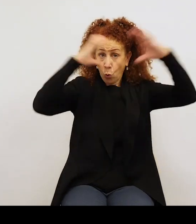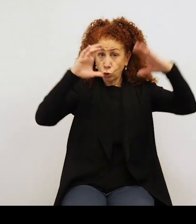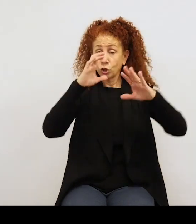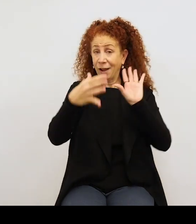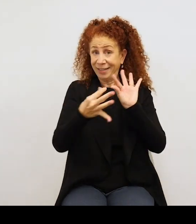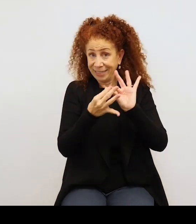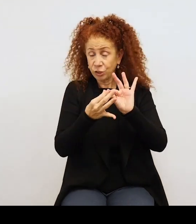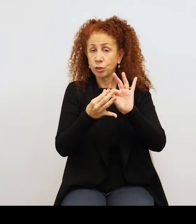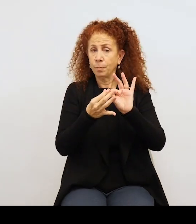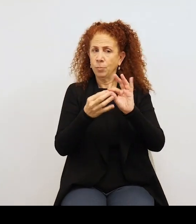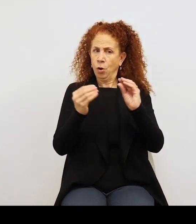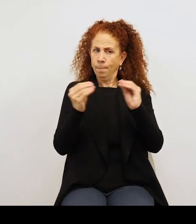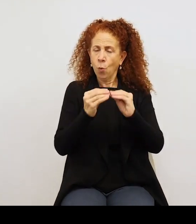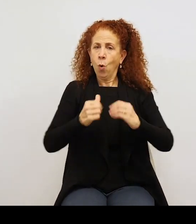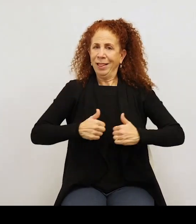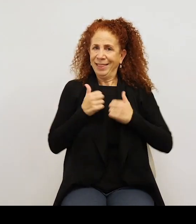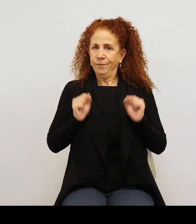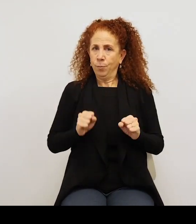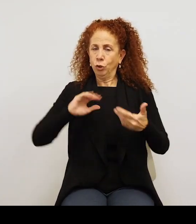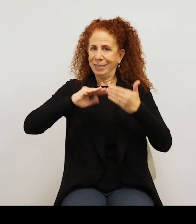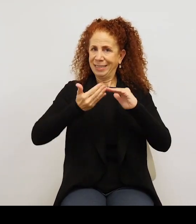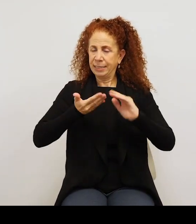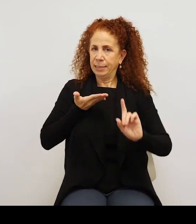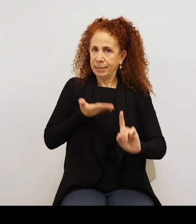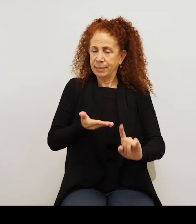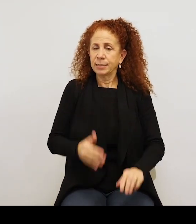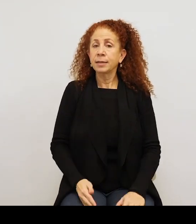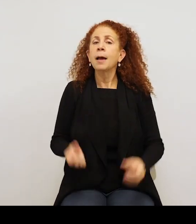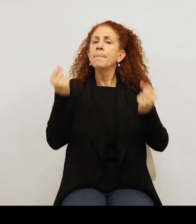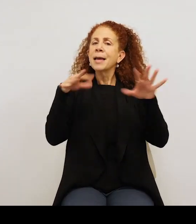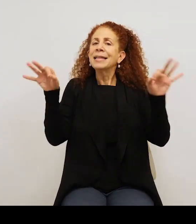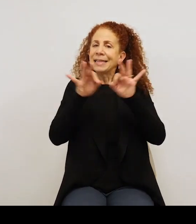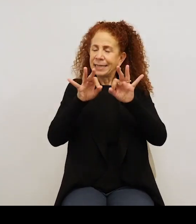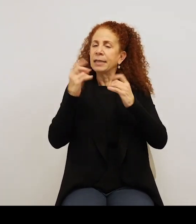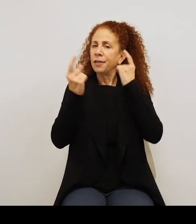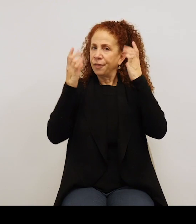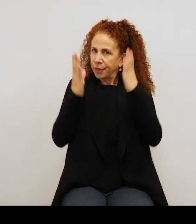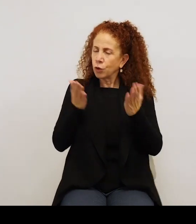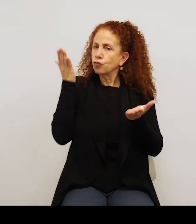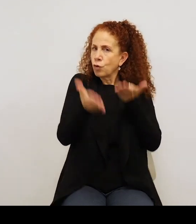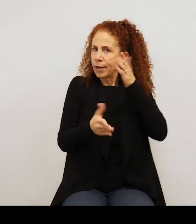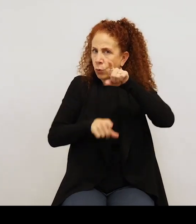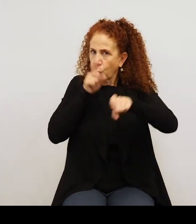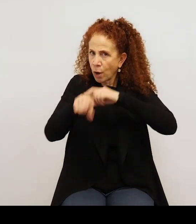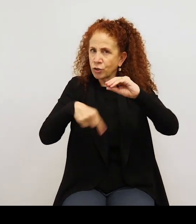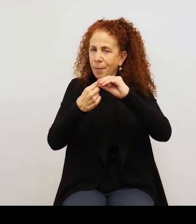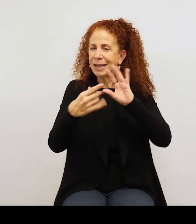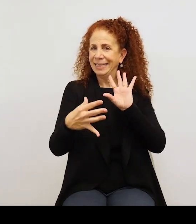to build more livable cities? A number of key thinkers have raised the question of kinship